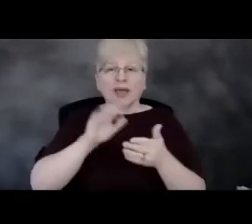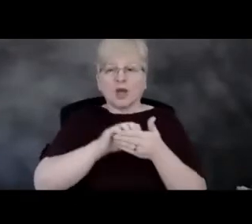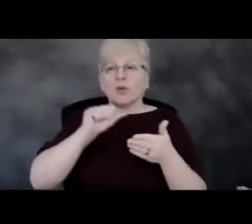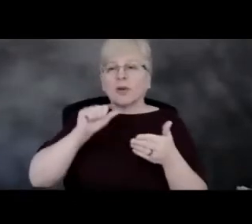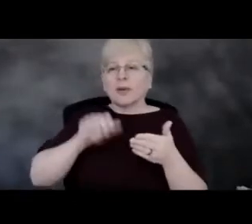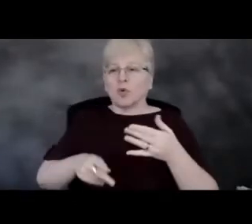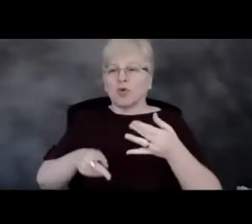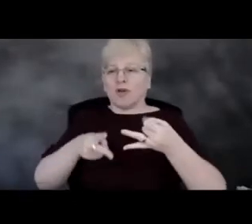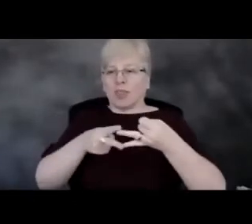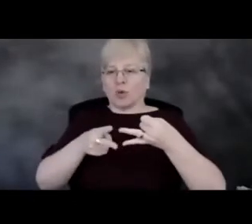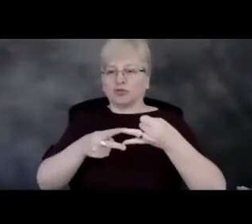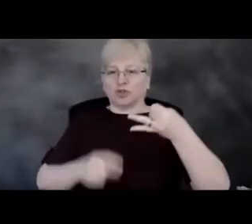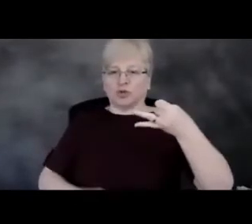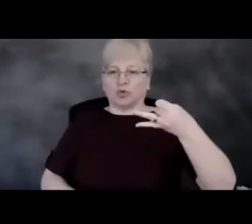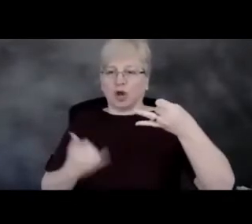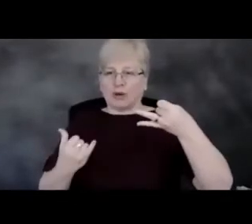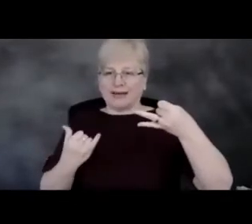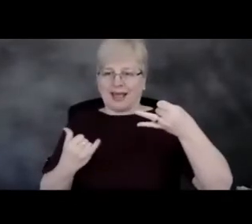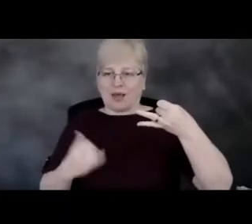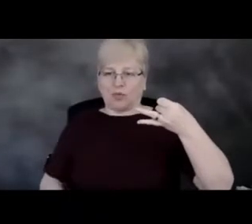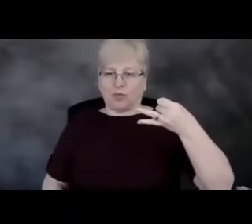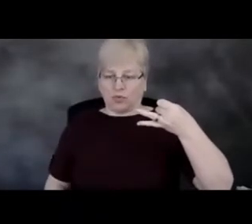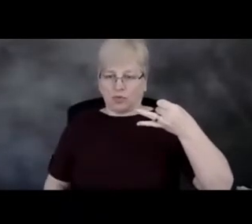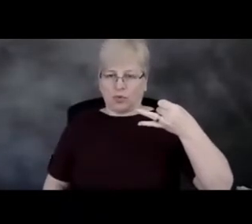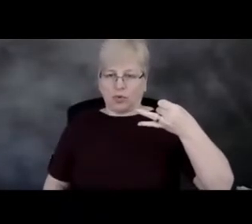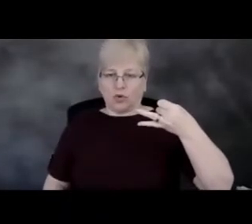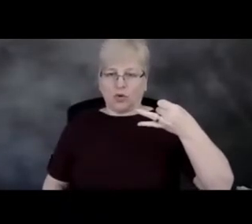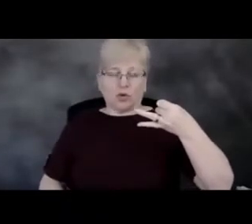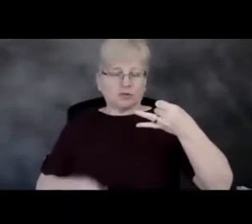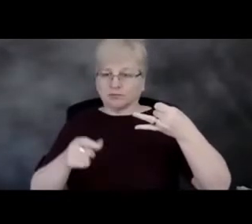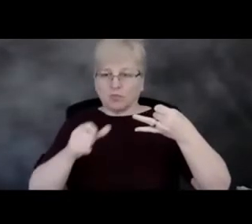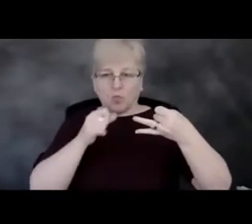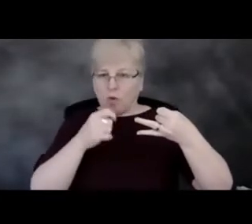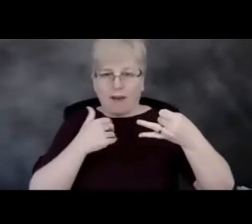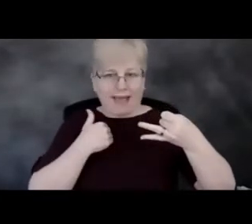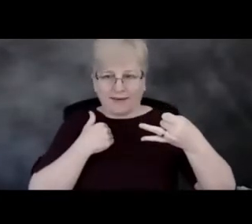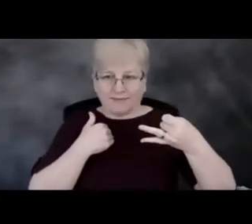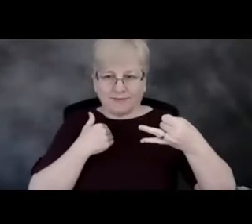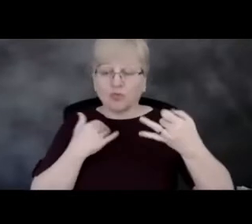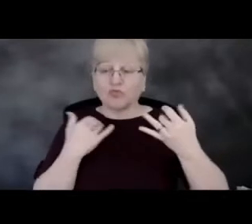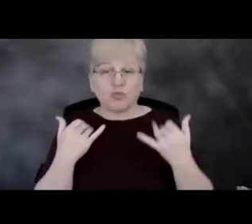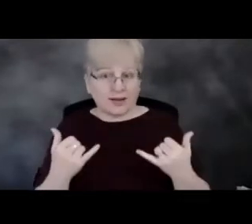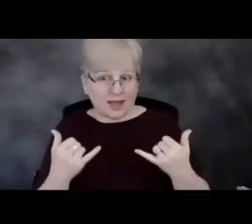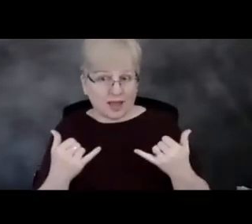17:00:18 , so they will not be available to you. We are hoping that later next week